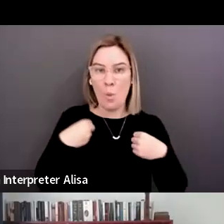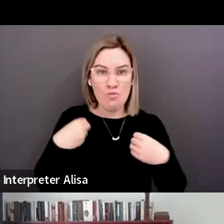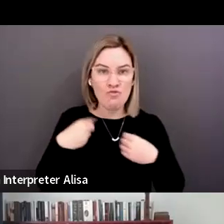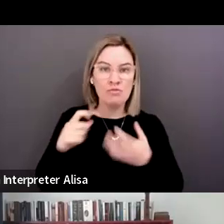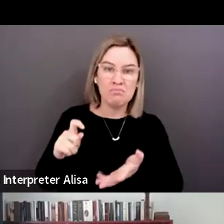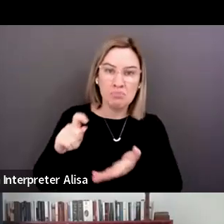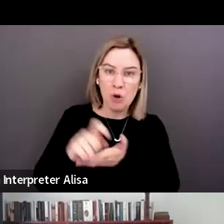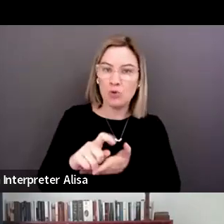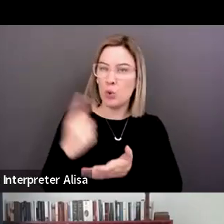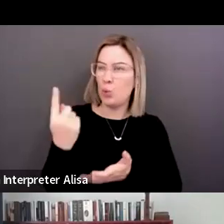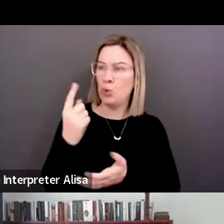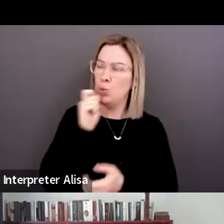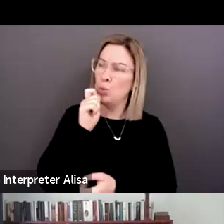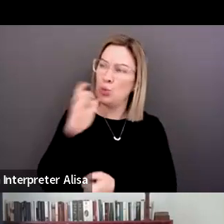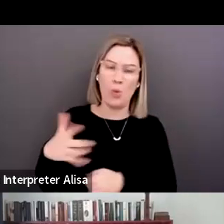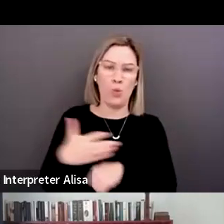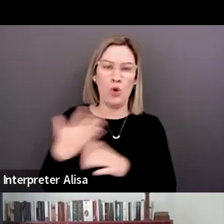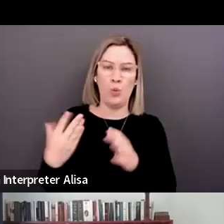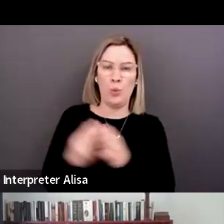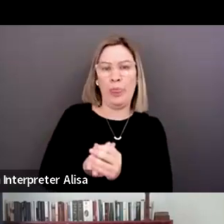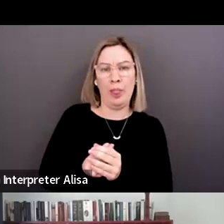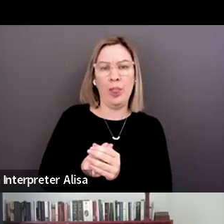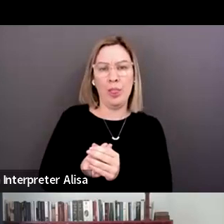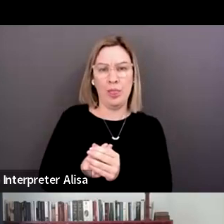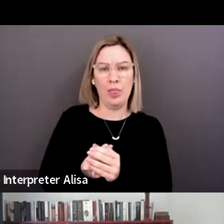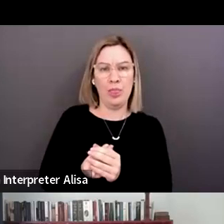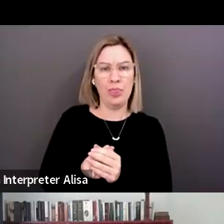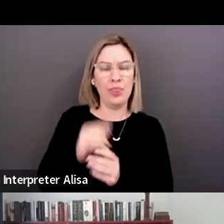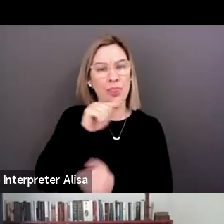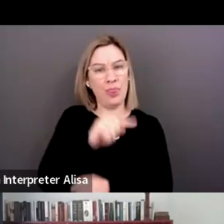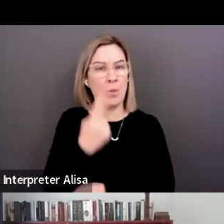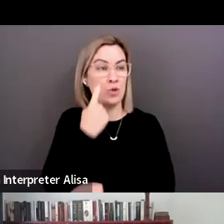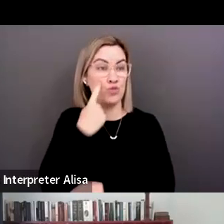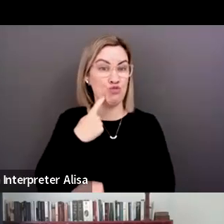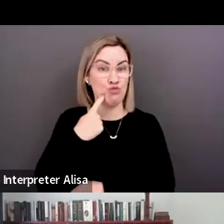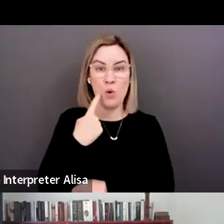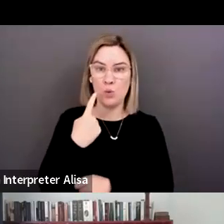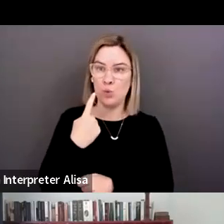stand. Here is the kind of partners we would be looking, ideally, to want to